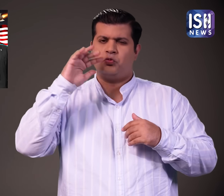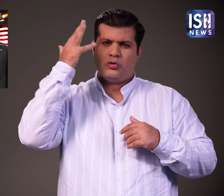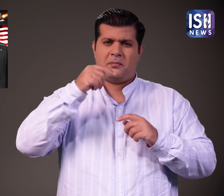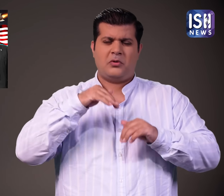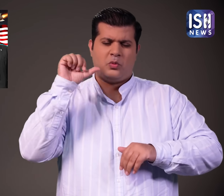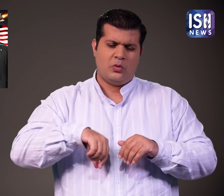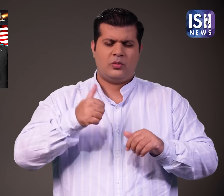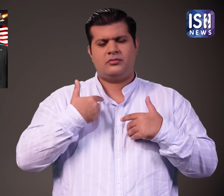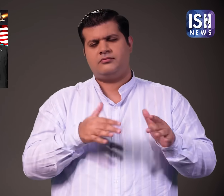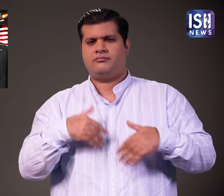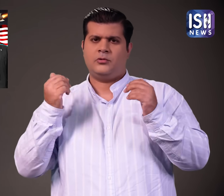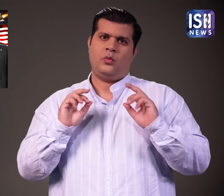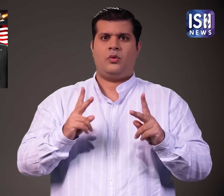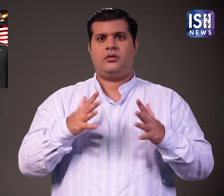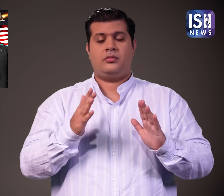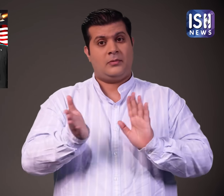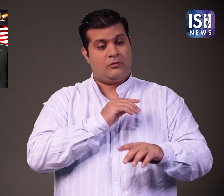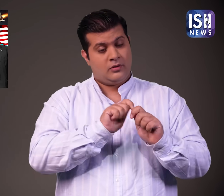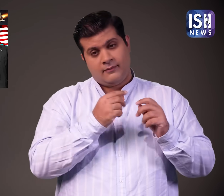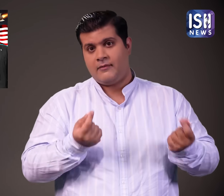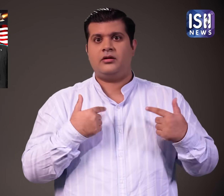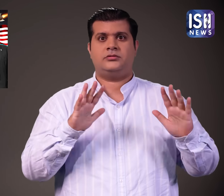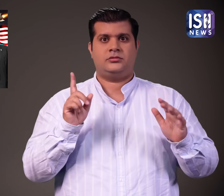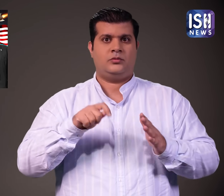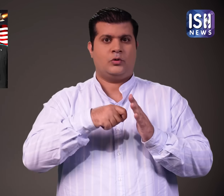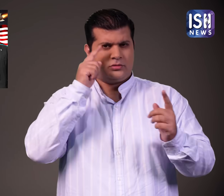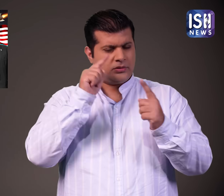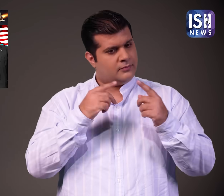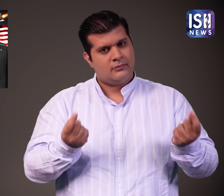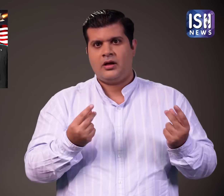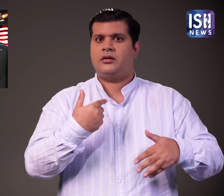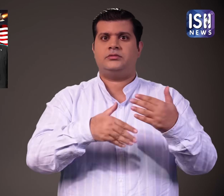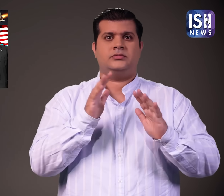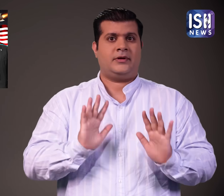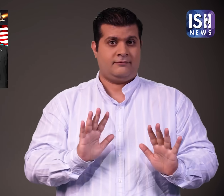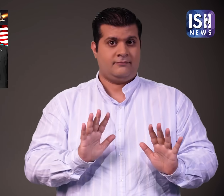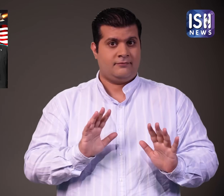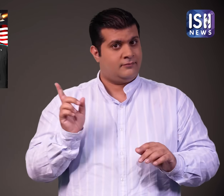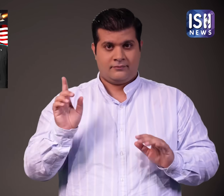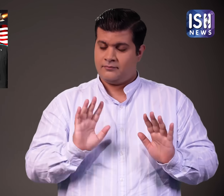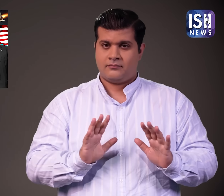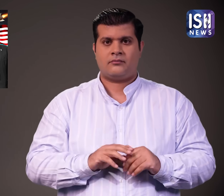so even if he isn’t re-elected, the project will be finished and that’s why he’s pushing for it now.